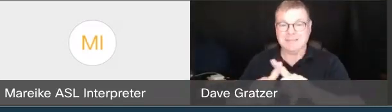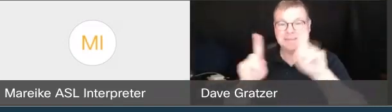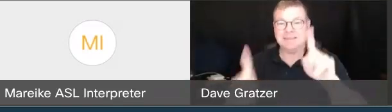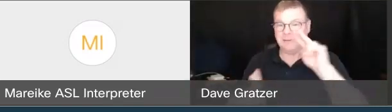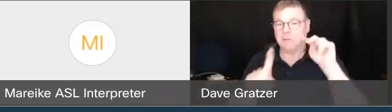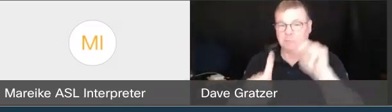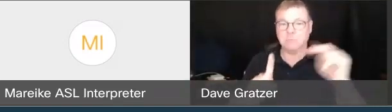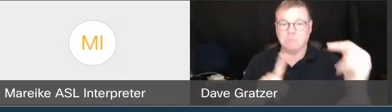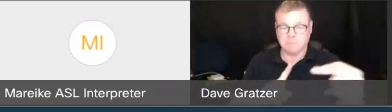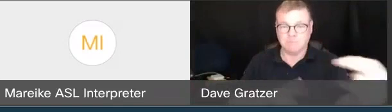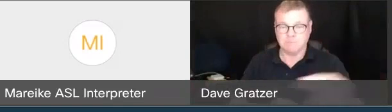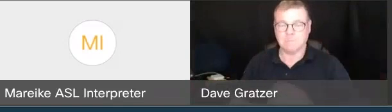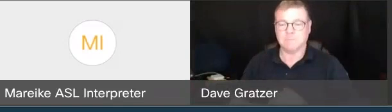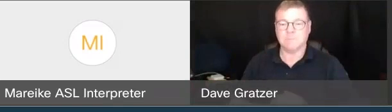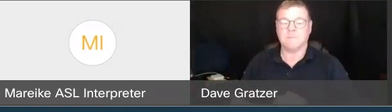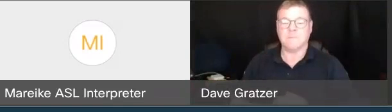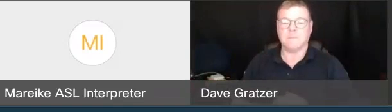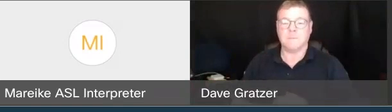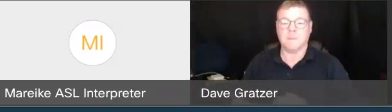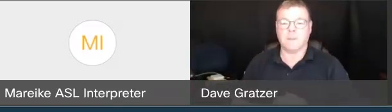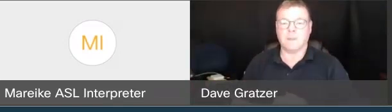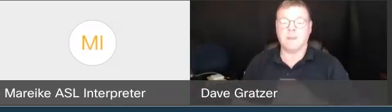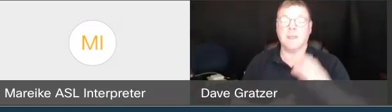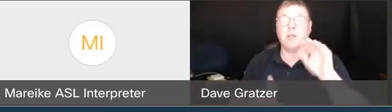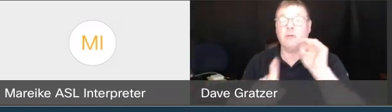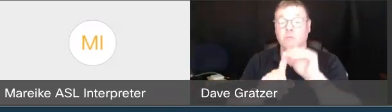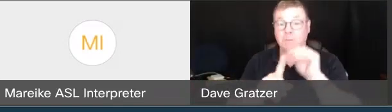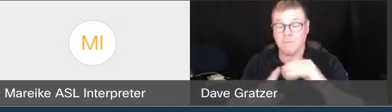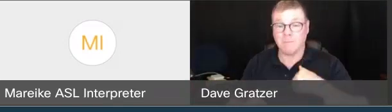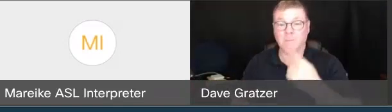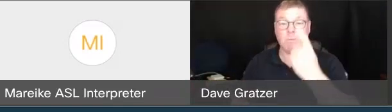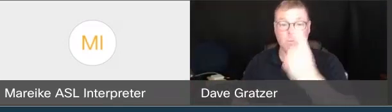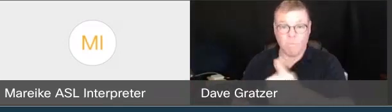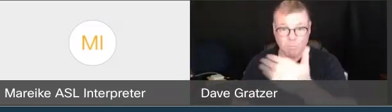And it actually, it reminds me of one other thing I was gonna, I was thinking about your